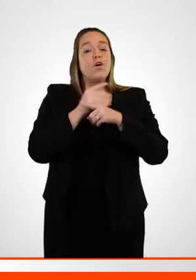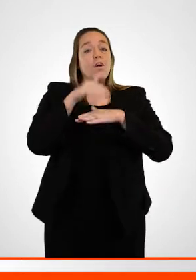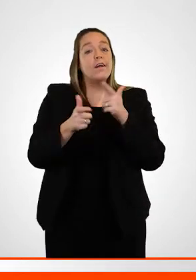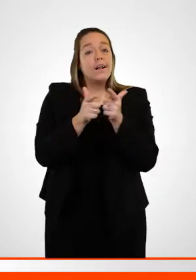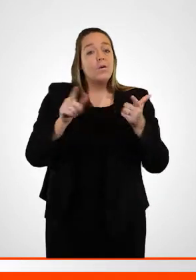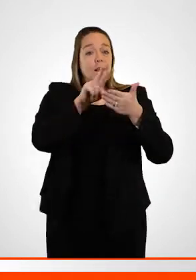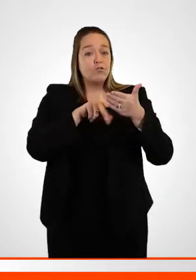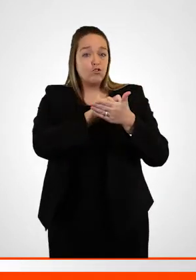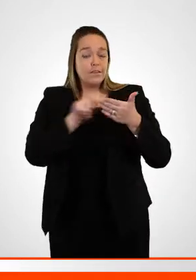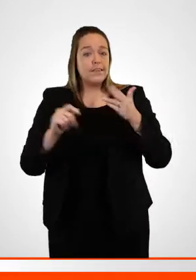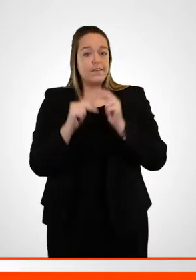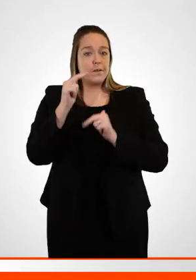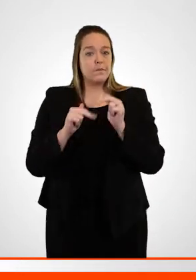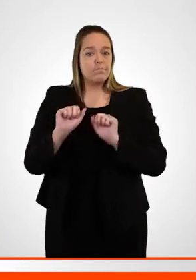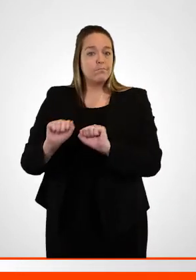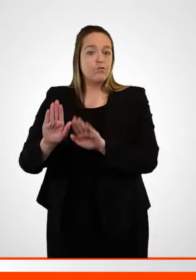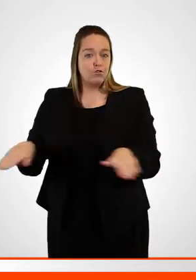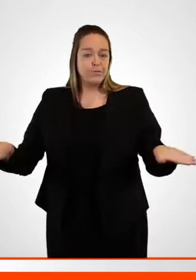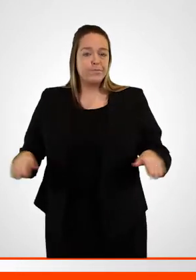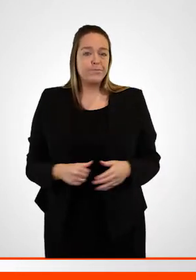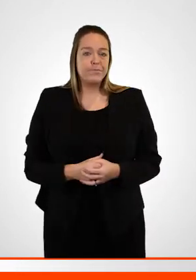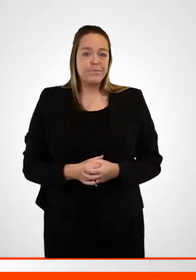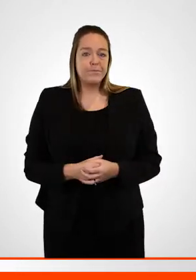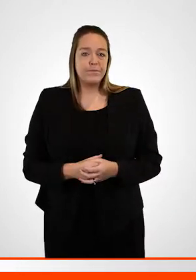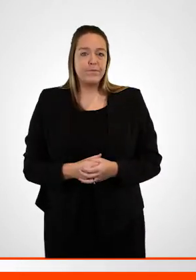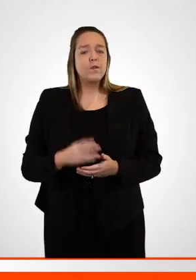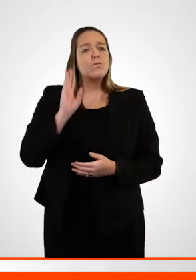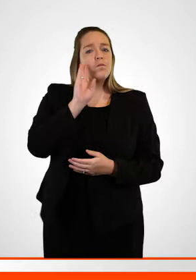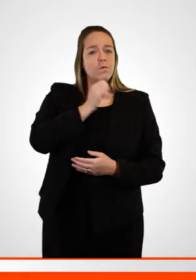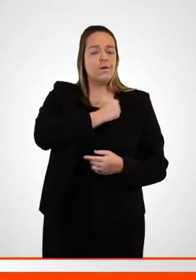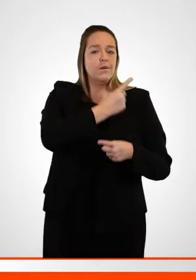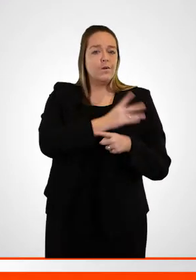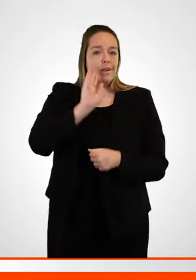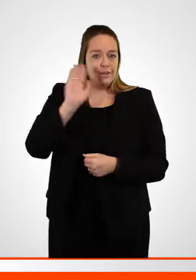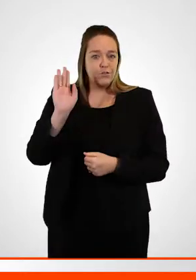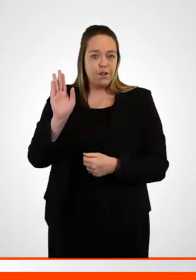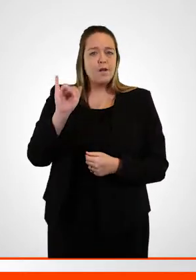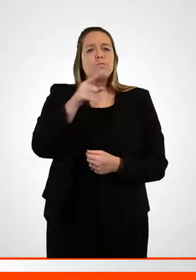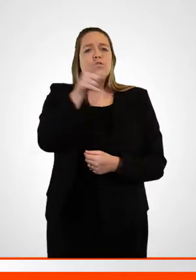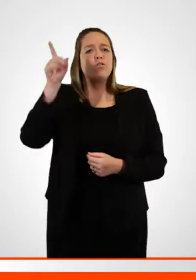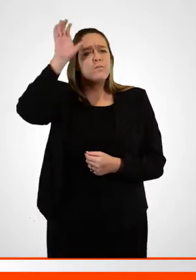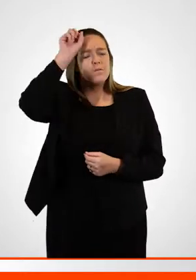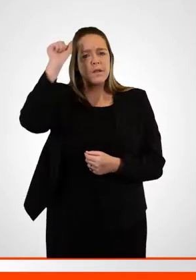language and literacy development in children. In an earlier lecture, you may recall that I talked to you